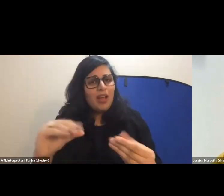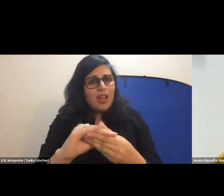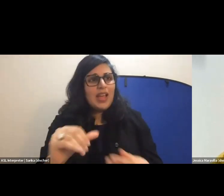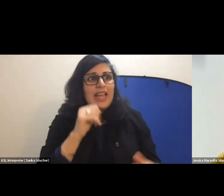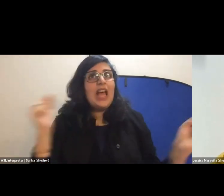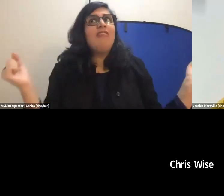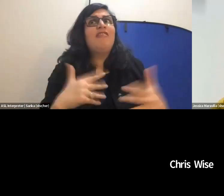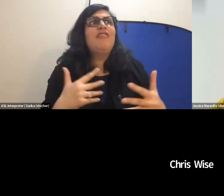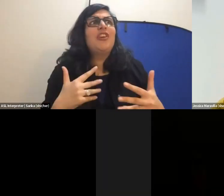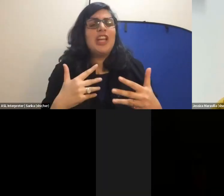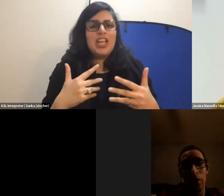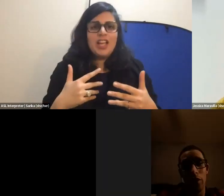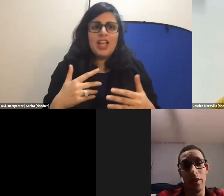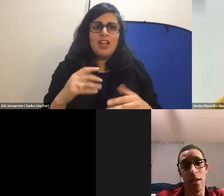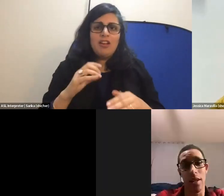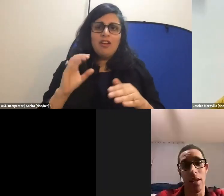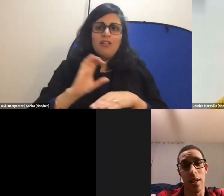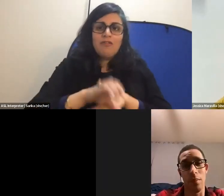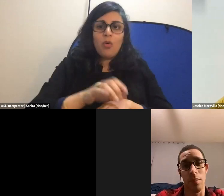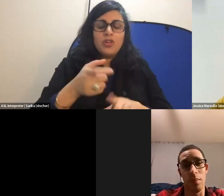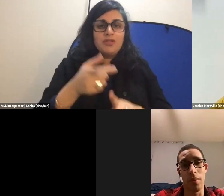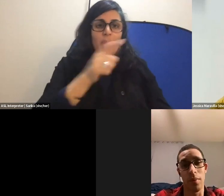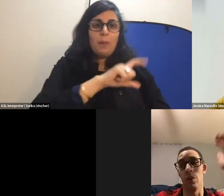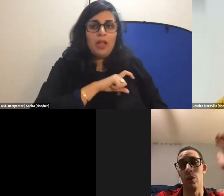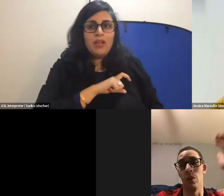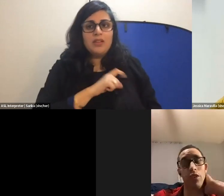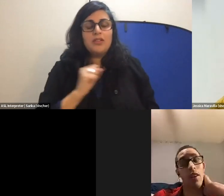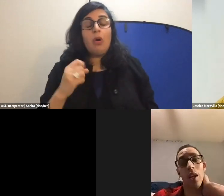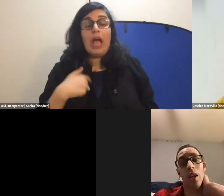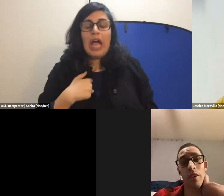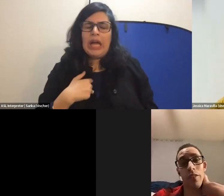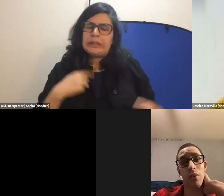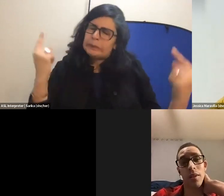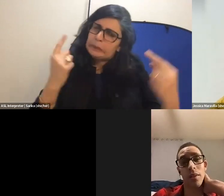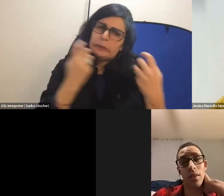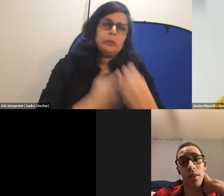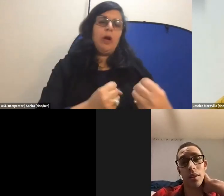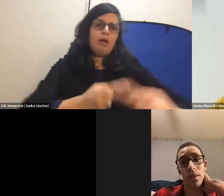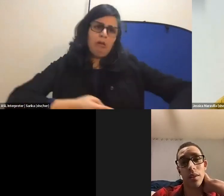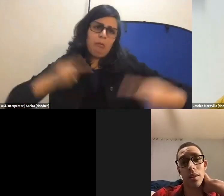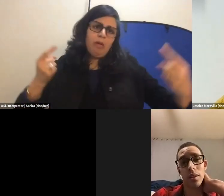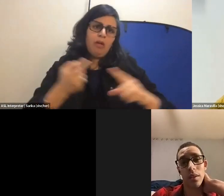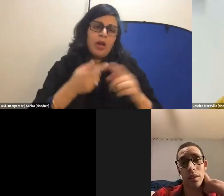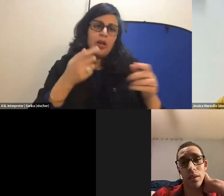They deserve the freedom to state their opinions and to express themselves without fearing use of force by law